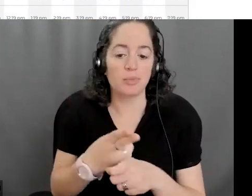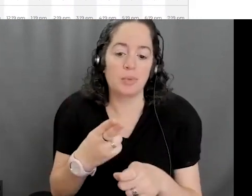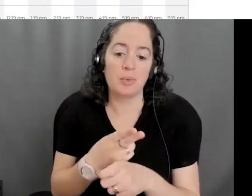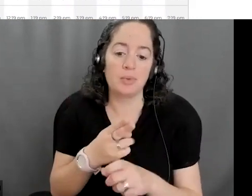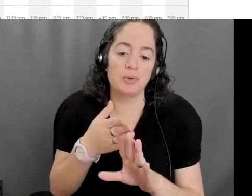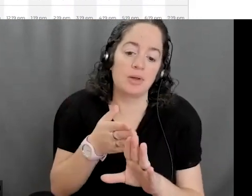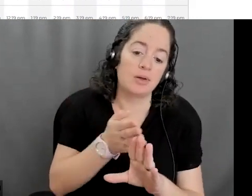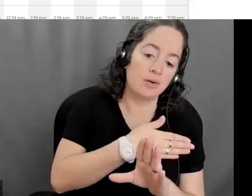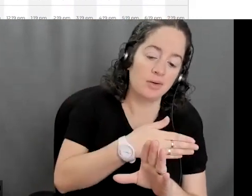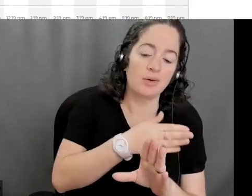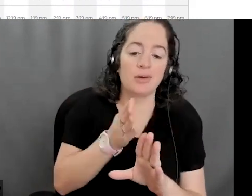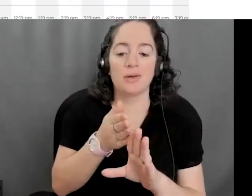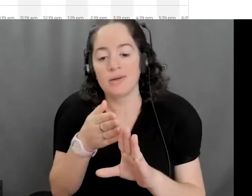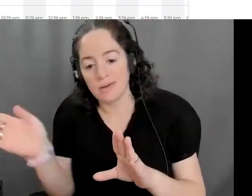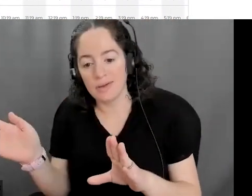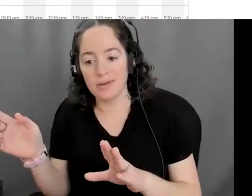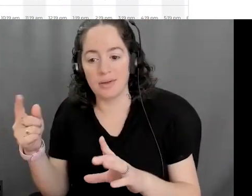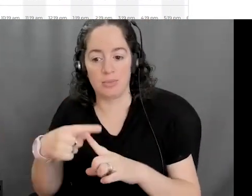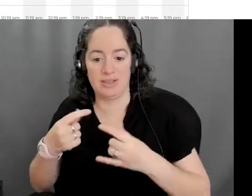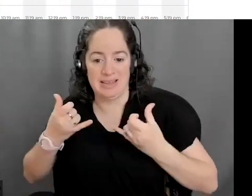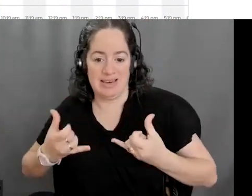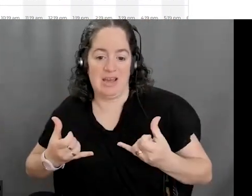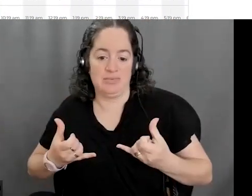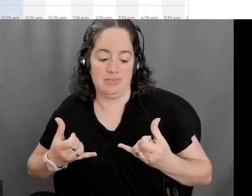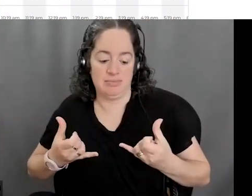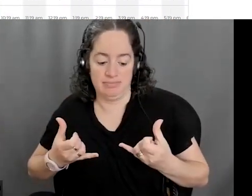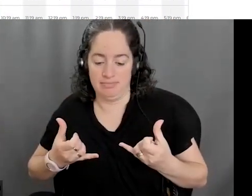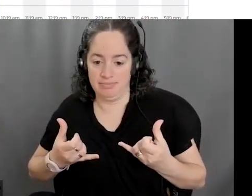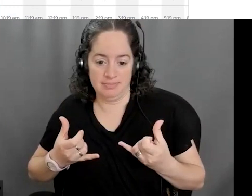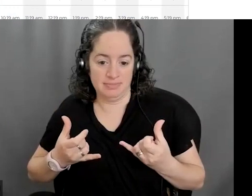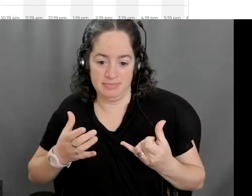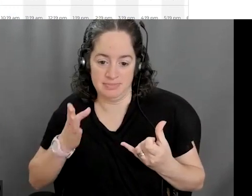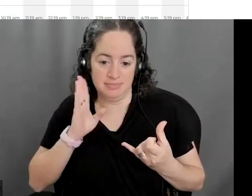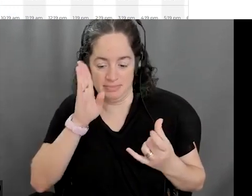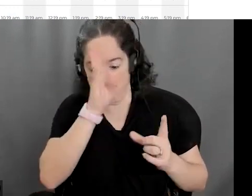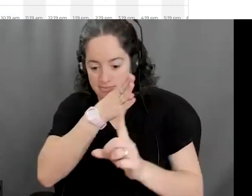and then we added a now button that will jump you right to whatever the current time is.